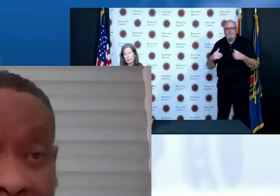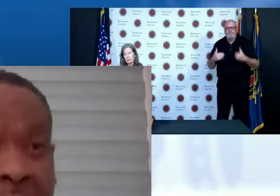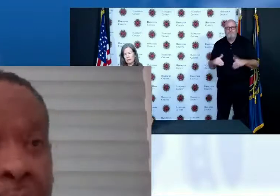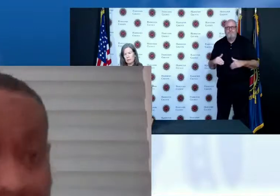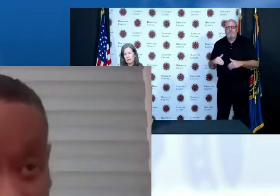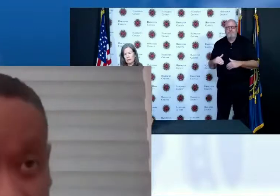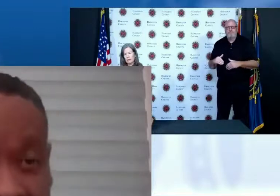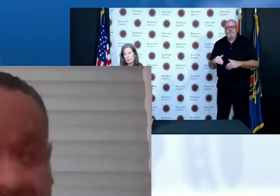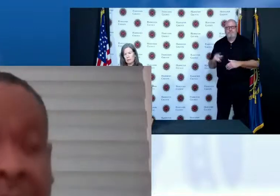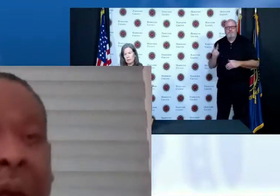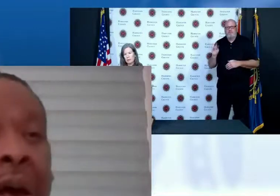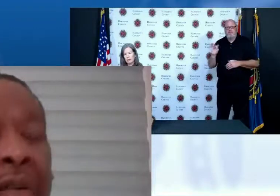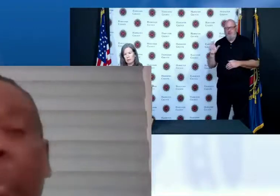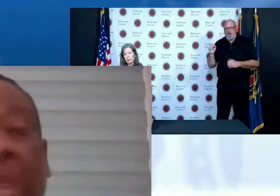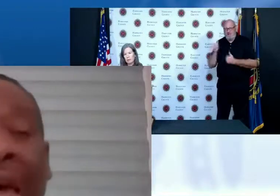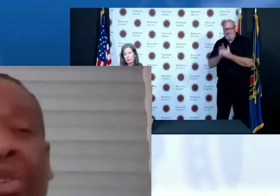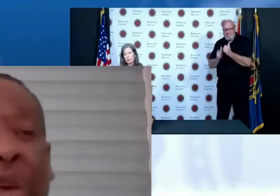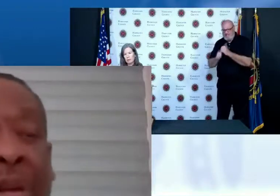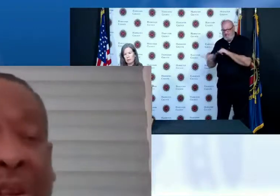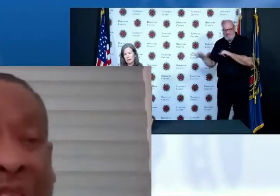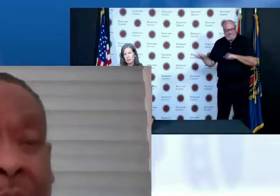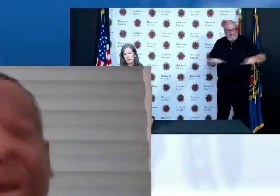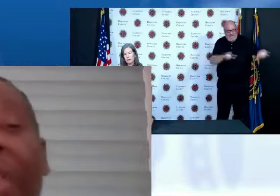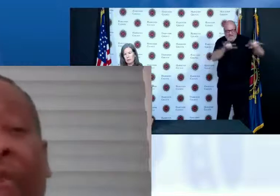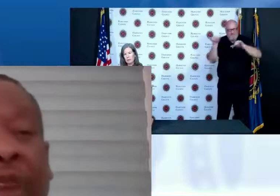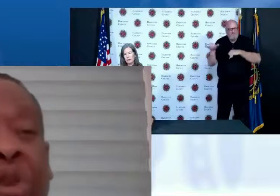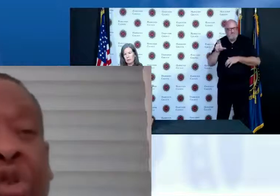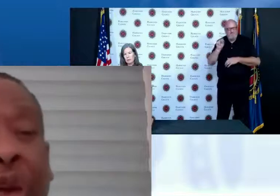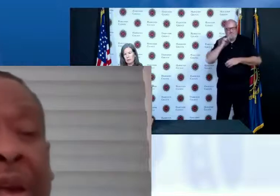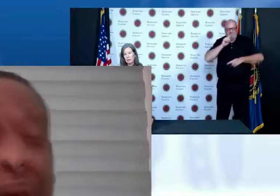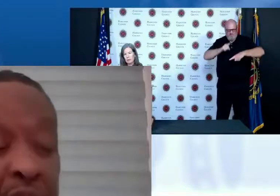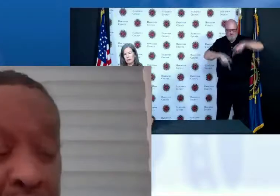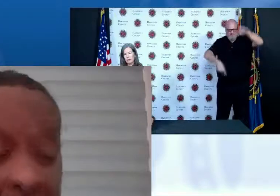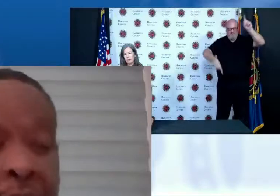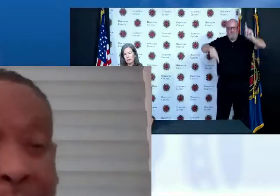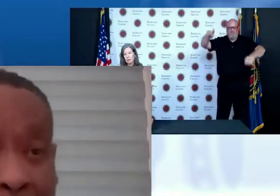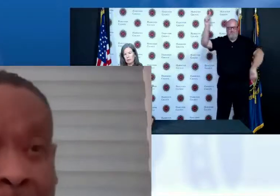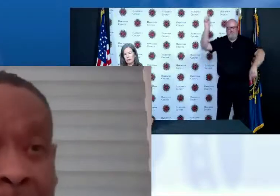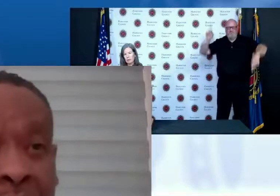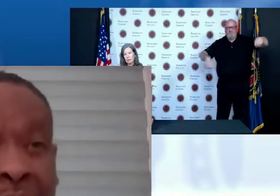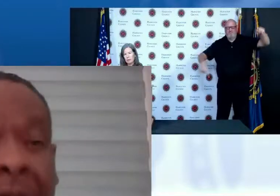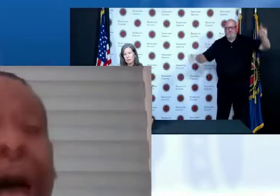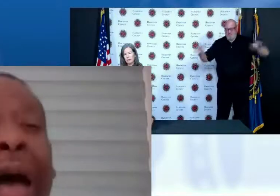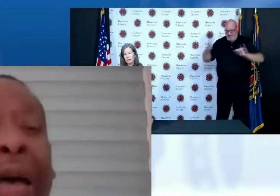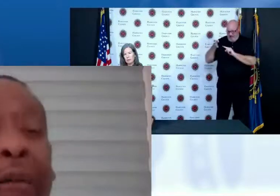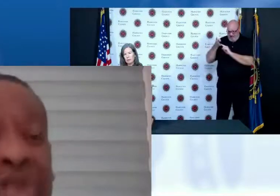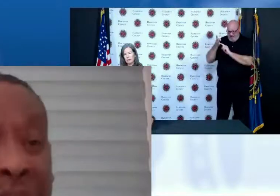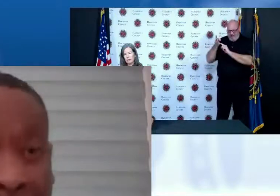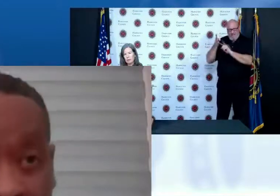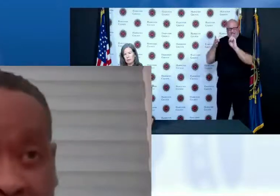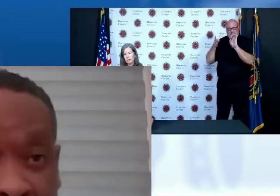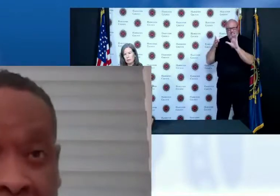different ways that was the last week of December by the first week of January I was in the hospital